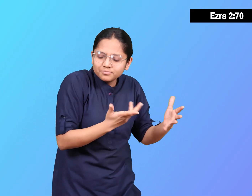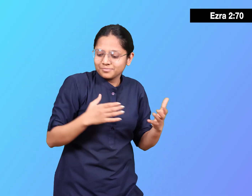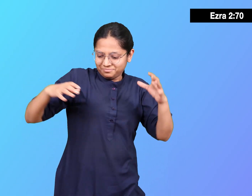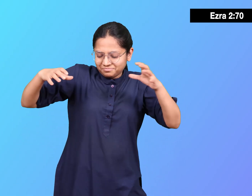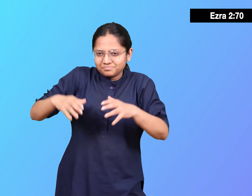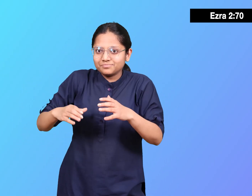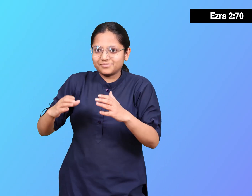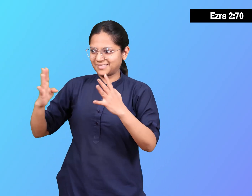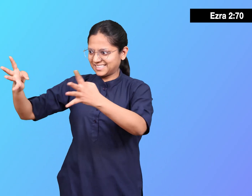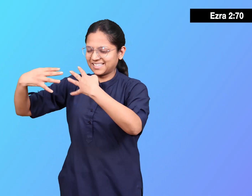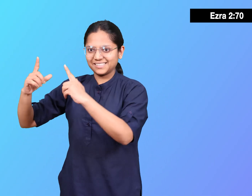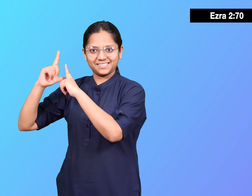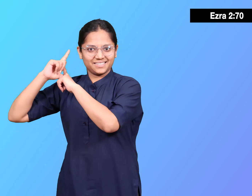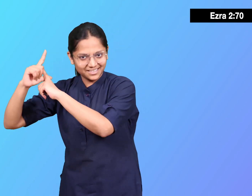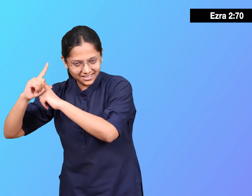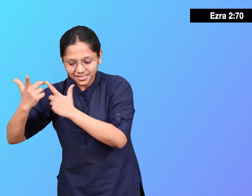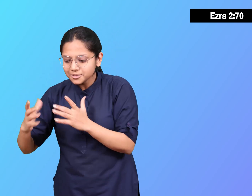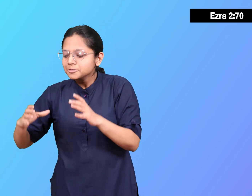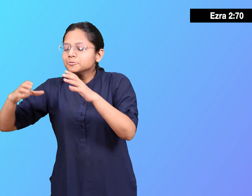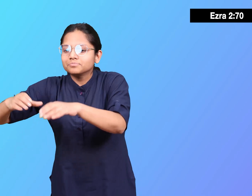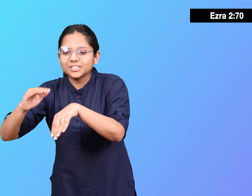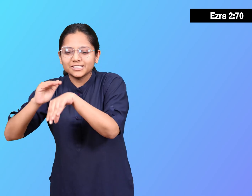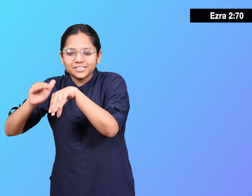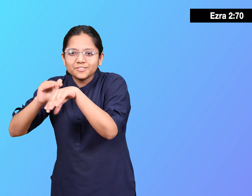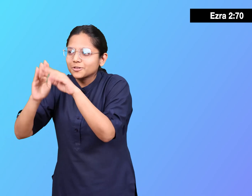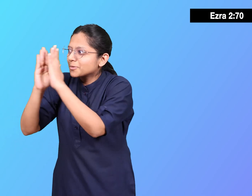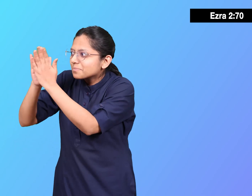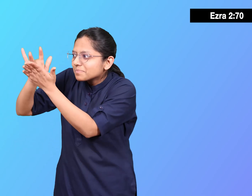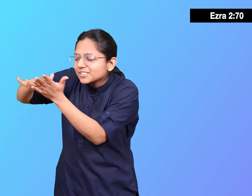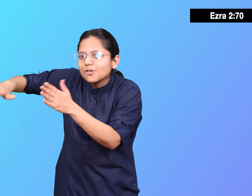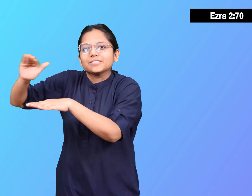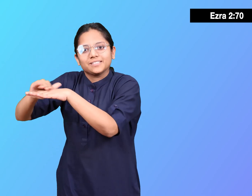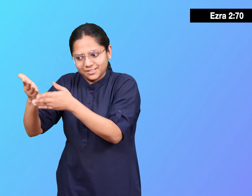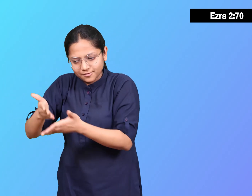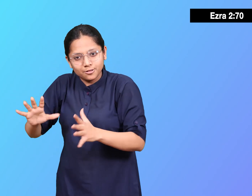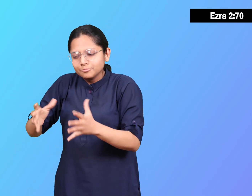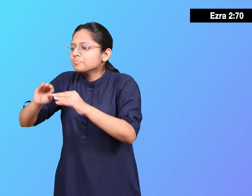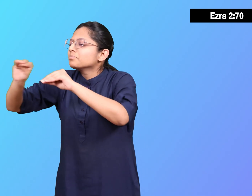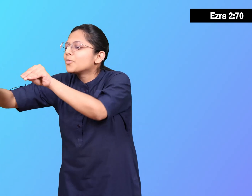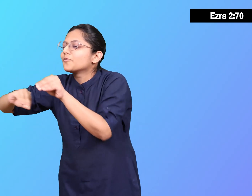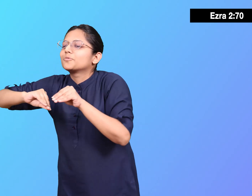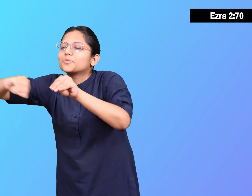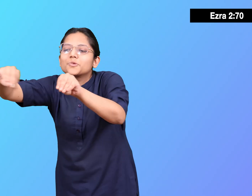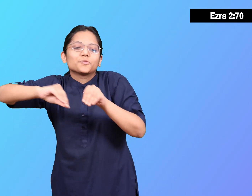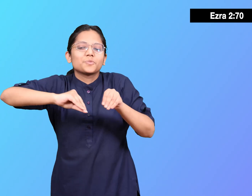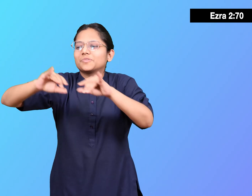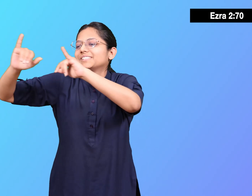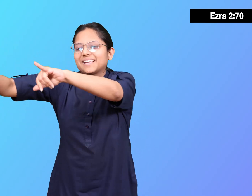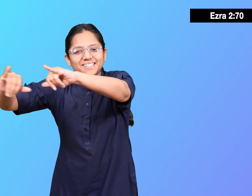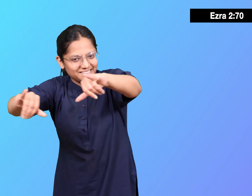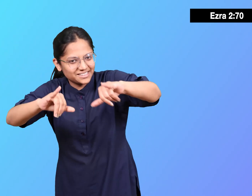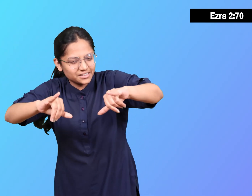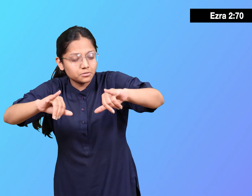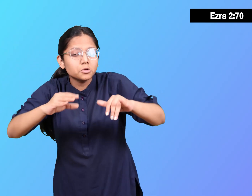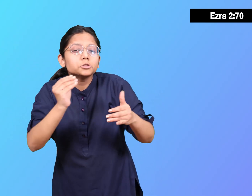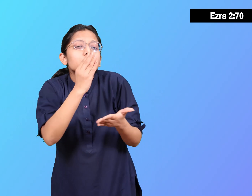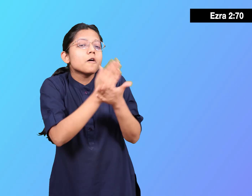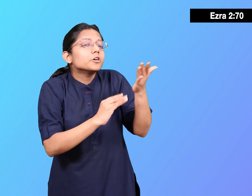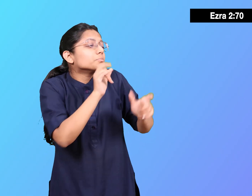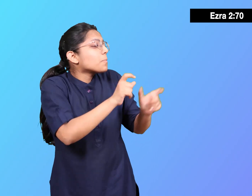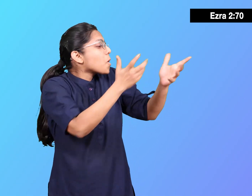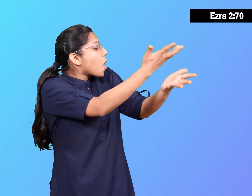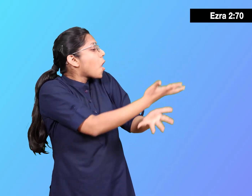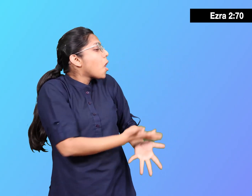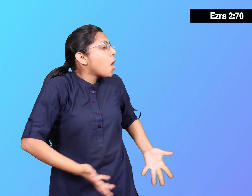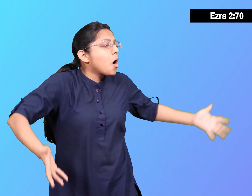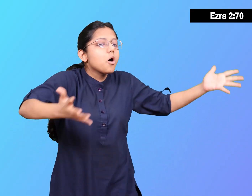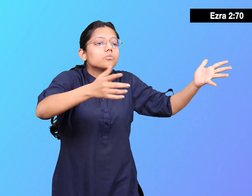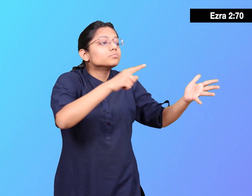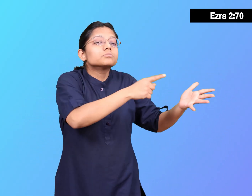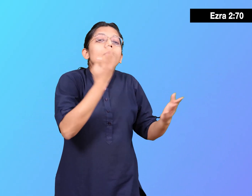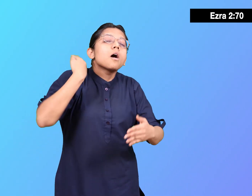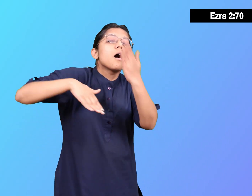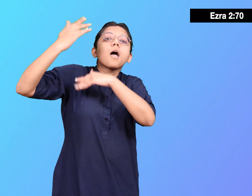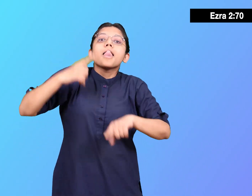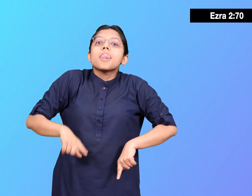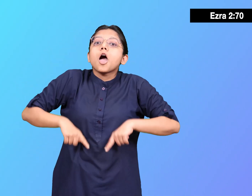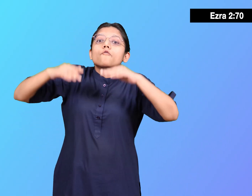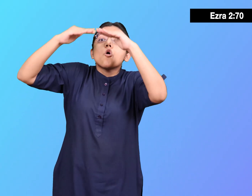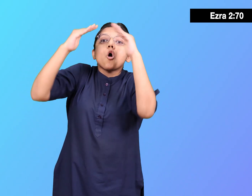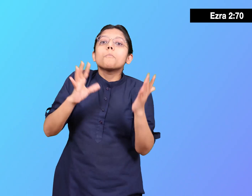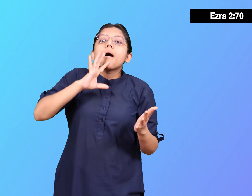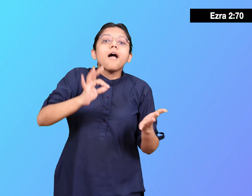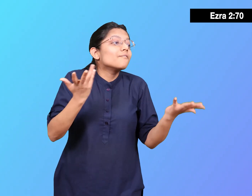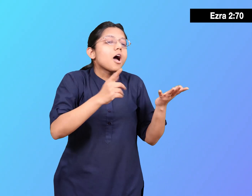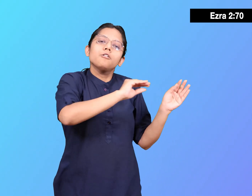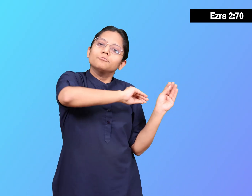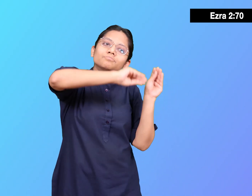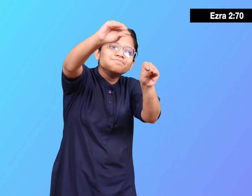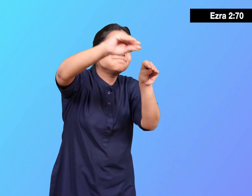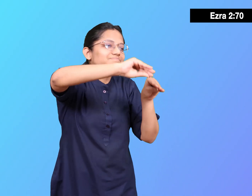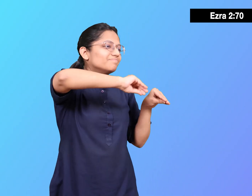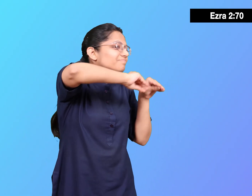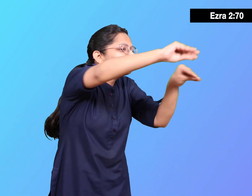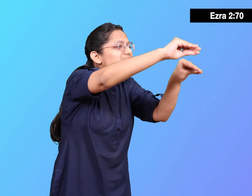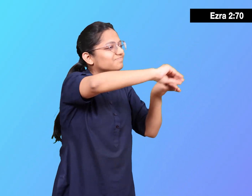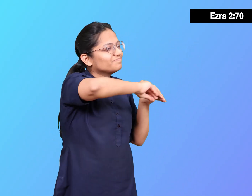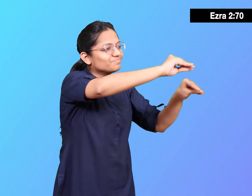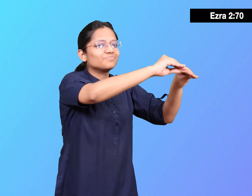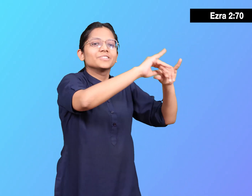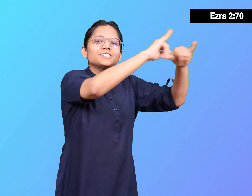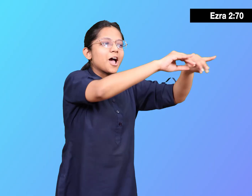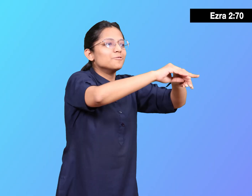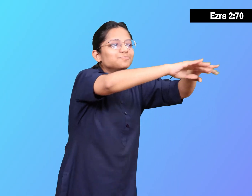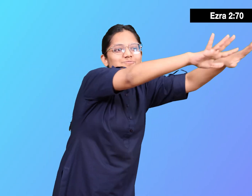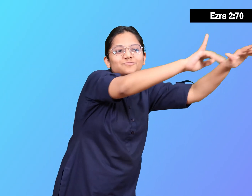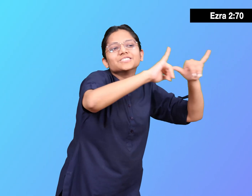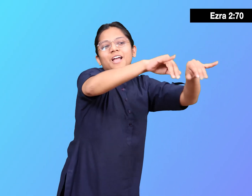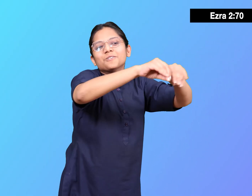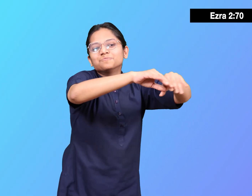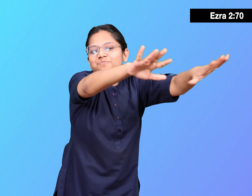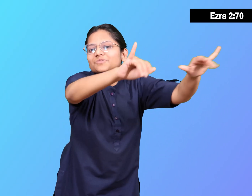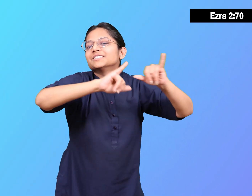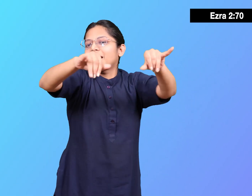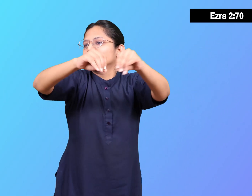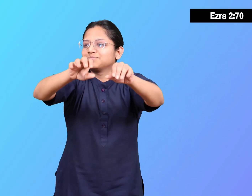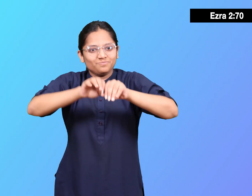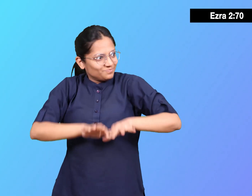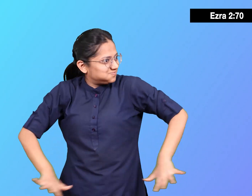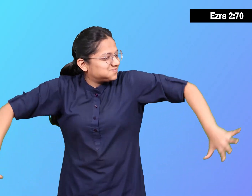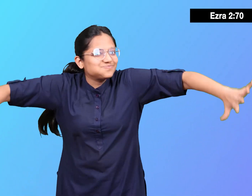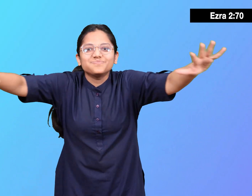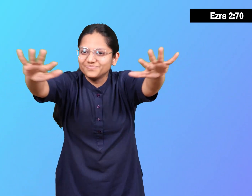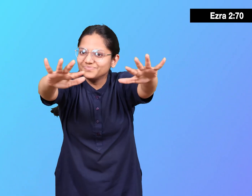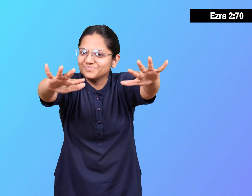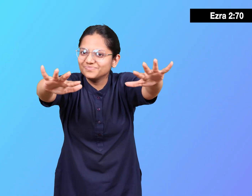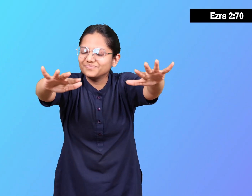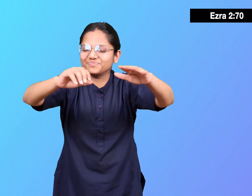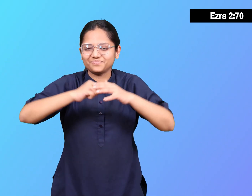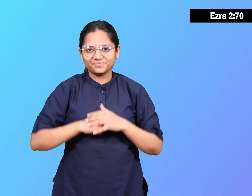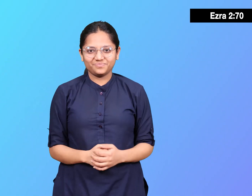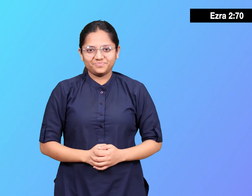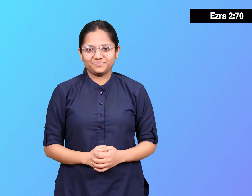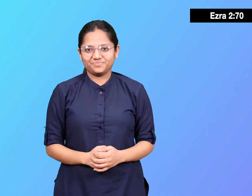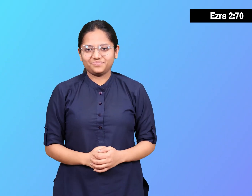gatekeepers and the Temple servants. The other Israelites settled in their own home towns.